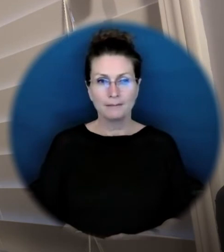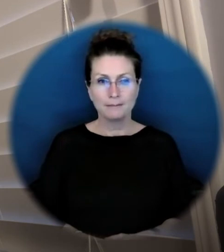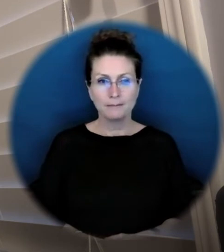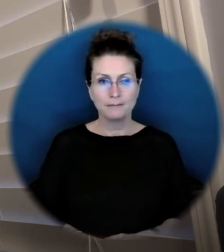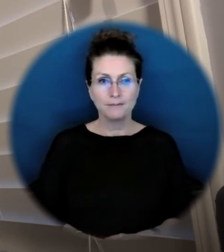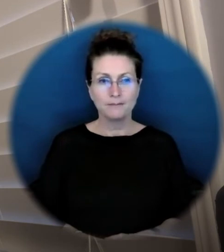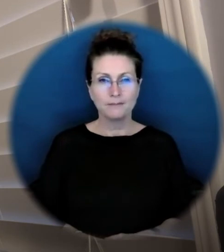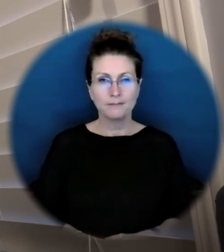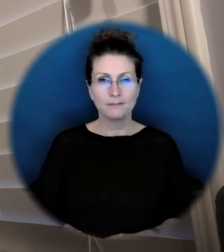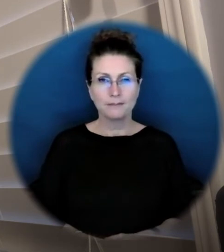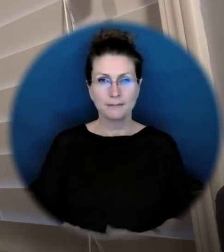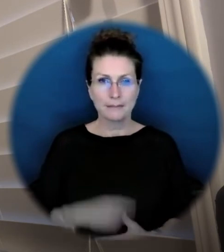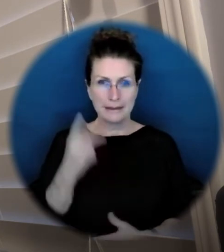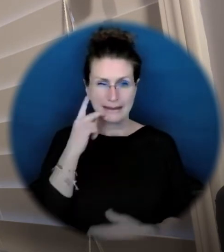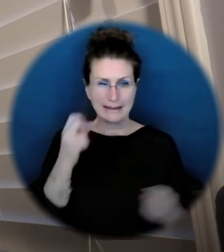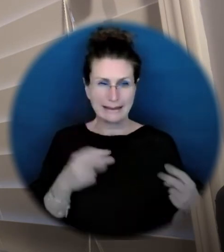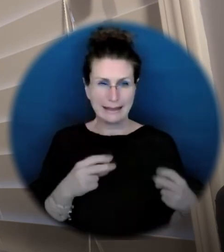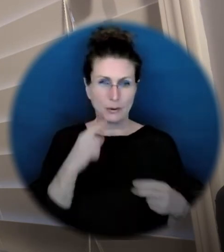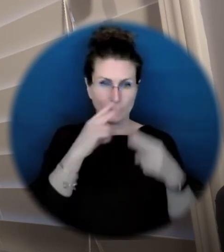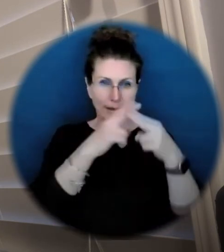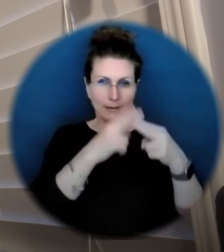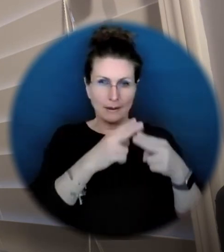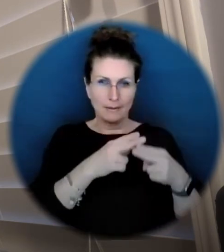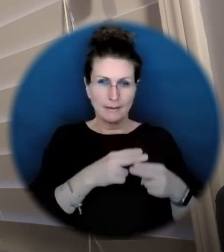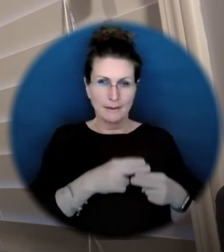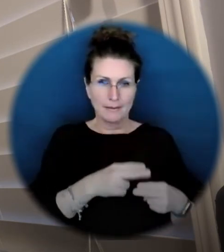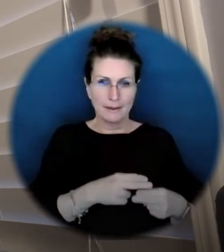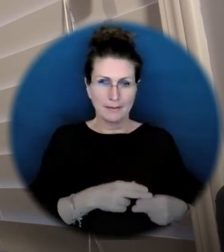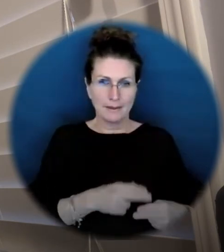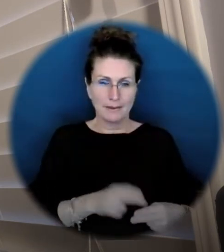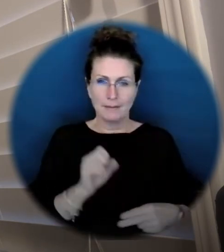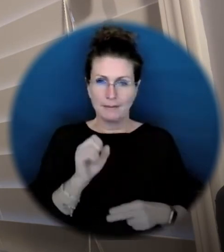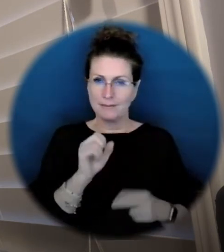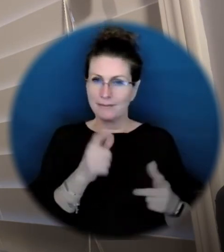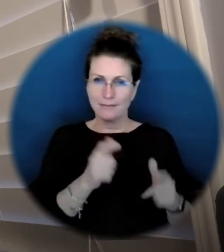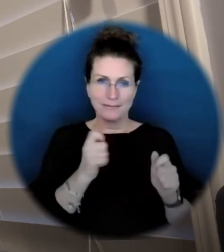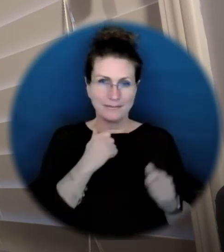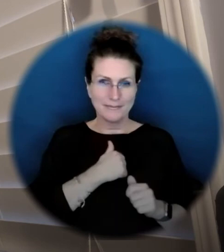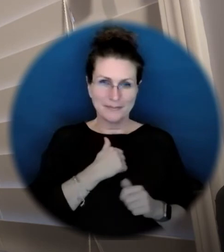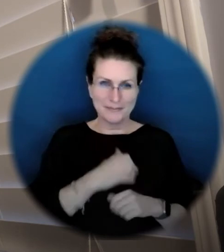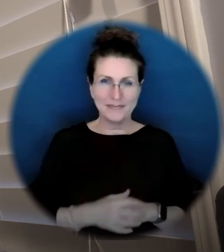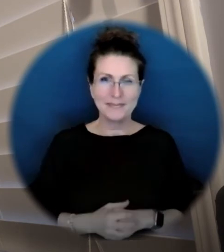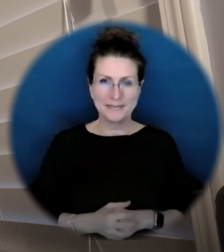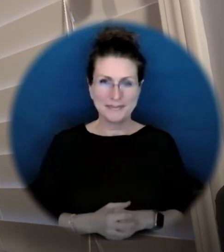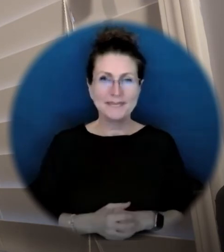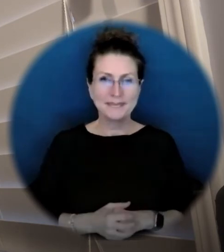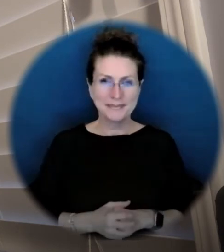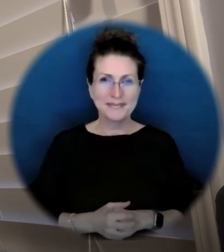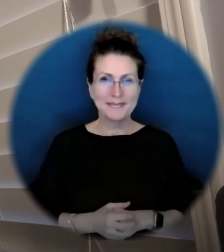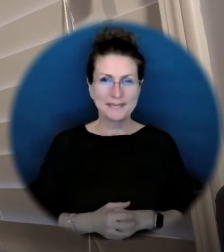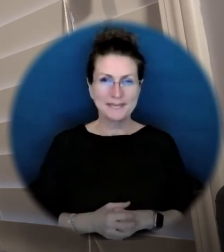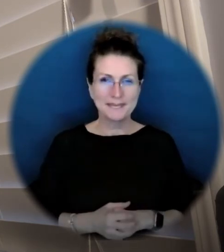Maud Haviernick, Maryse Laganiere, Maryse Leclair, Anne-Marie Lemay, Sonia Pelletier,